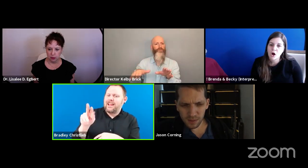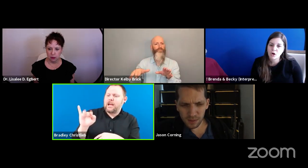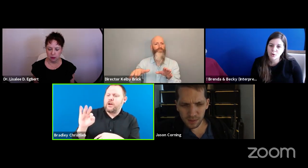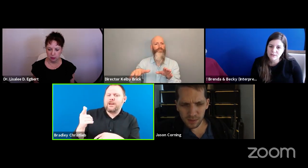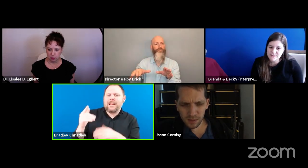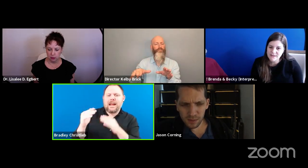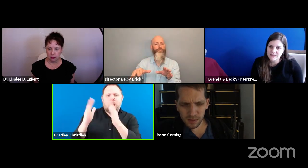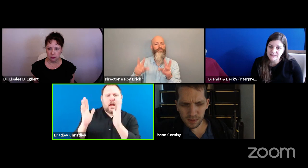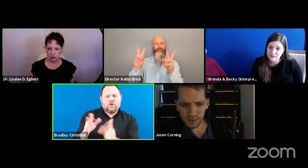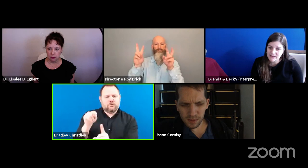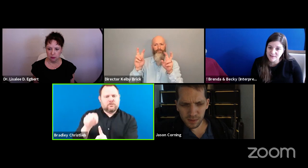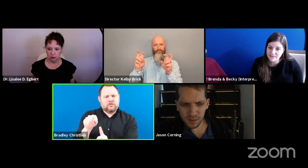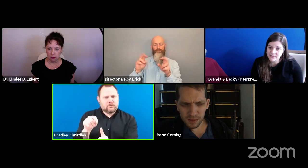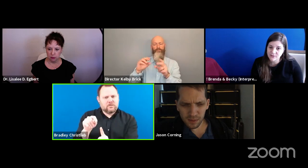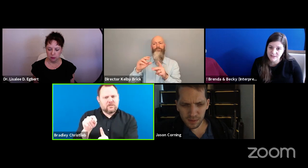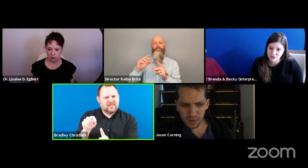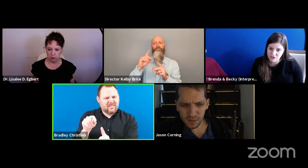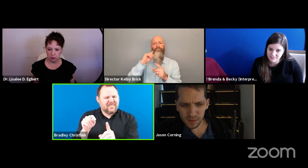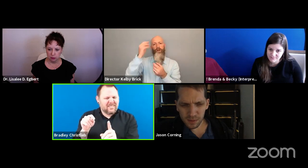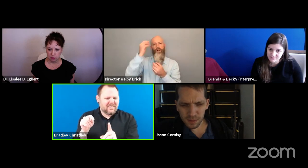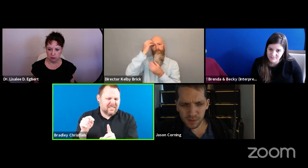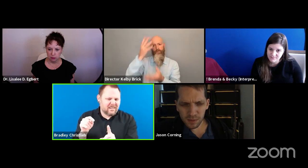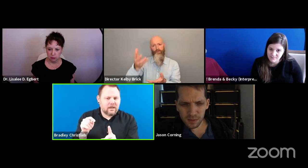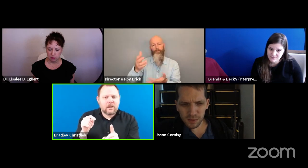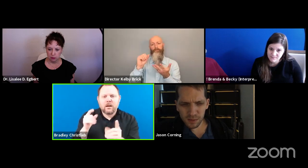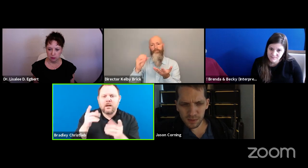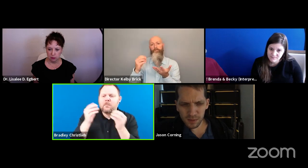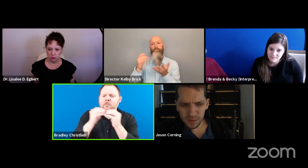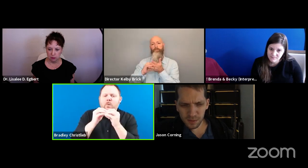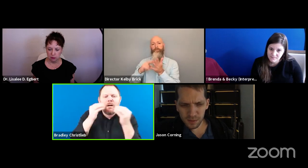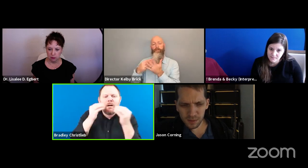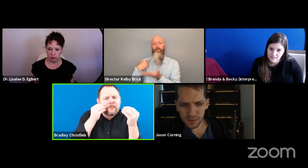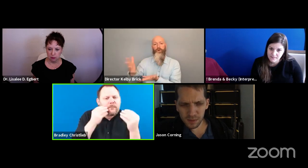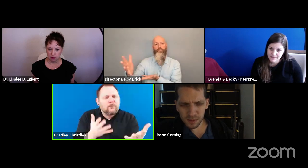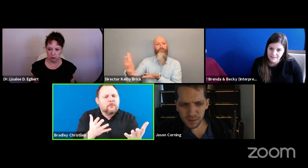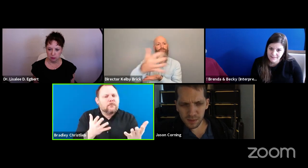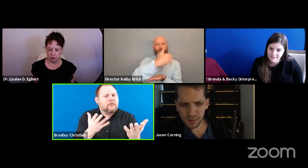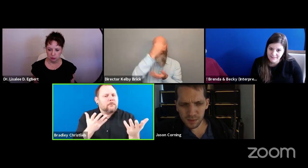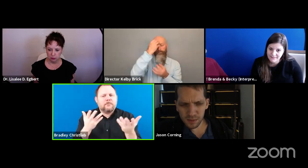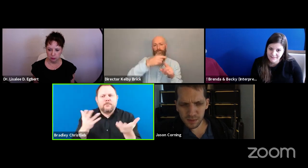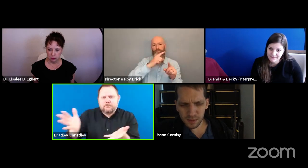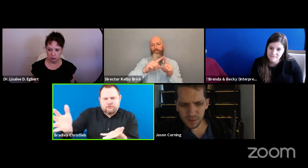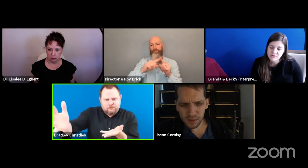Our goal is to become a clearinghouse of information.